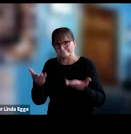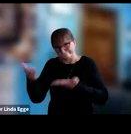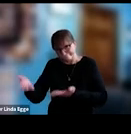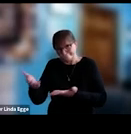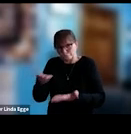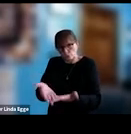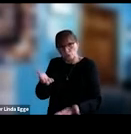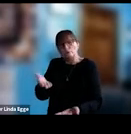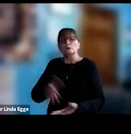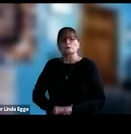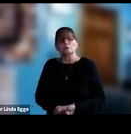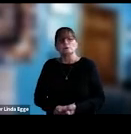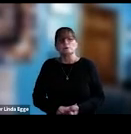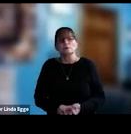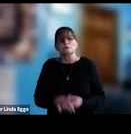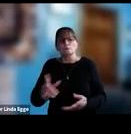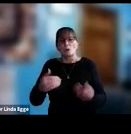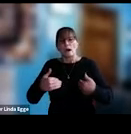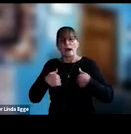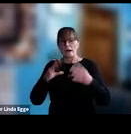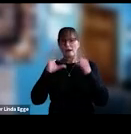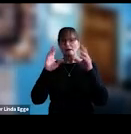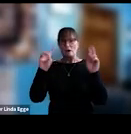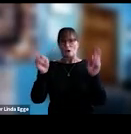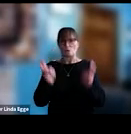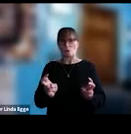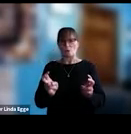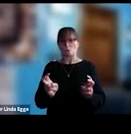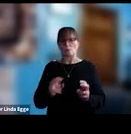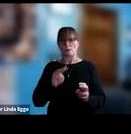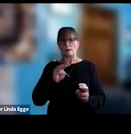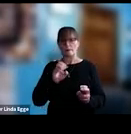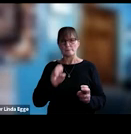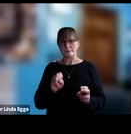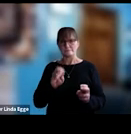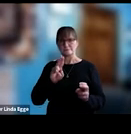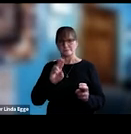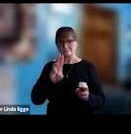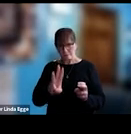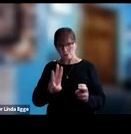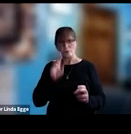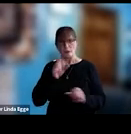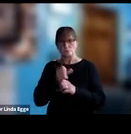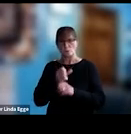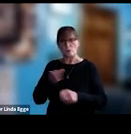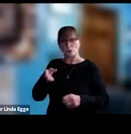So I had a quote from the MSW that was working with her that said, "Even when she appears